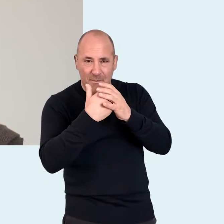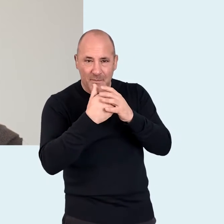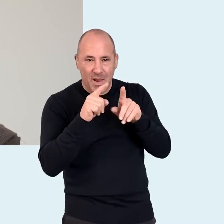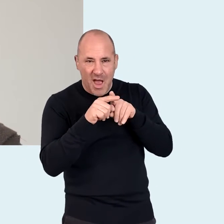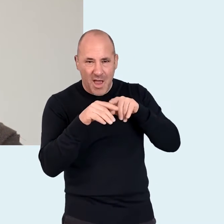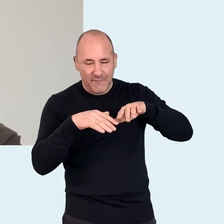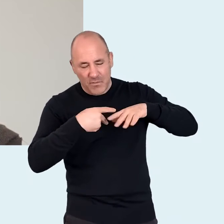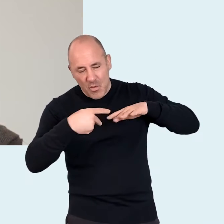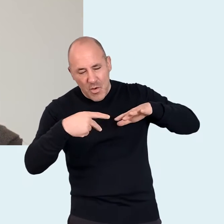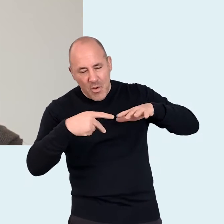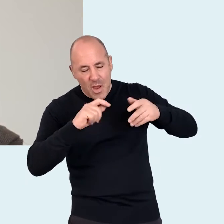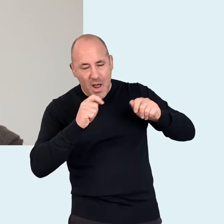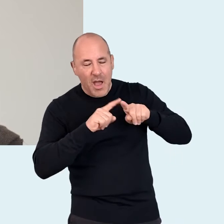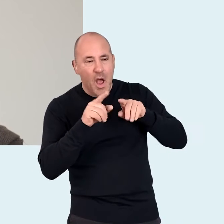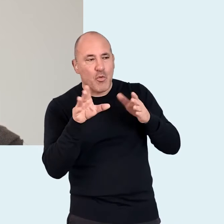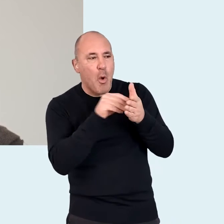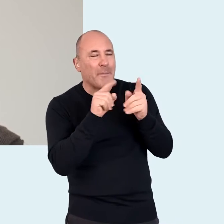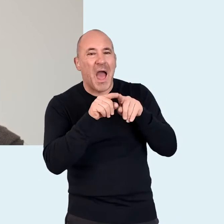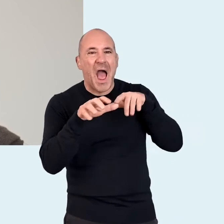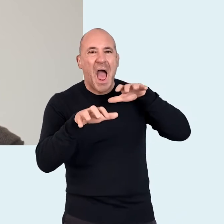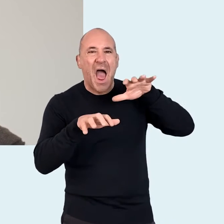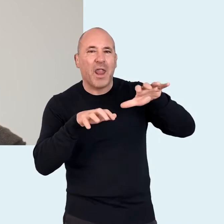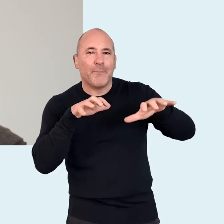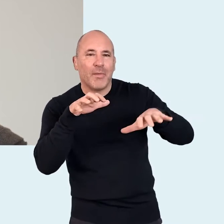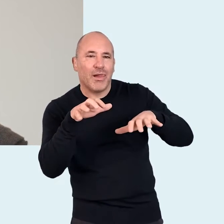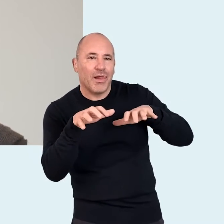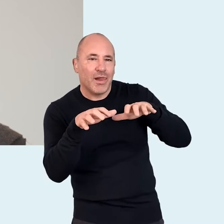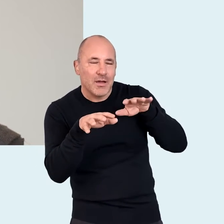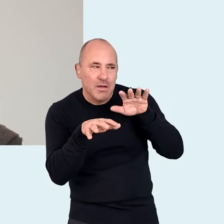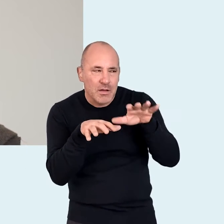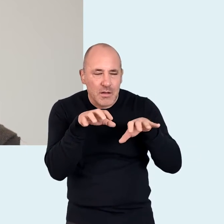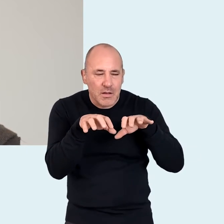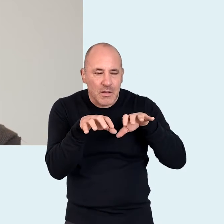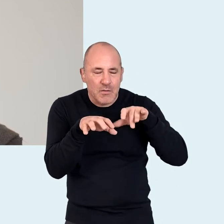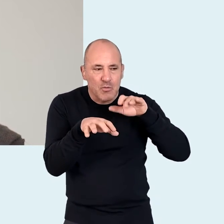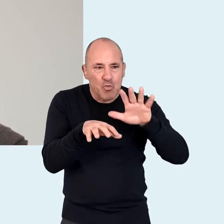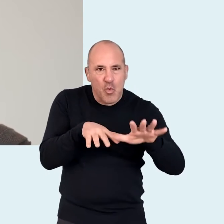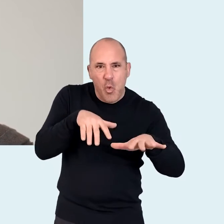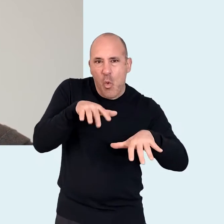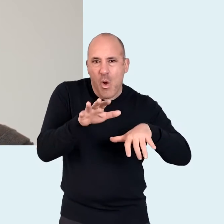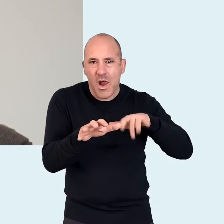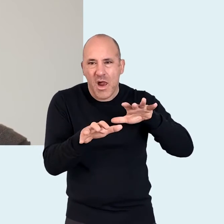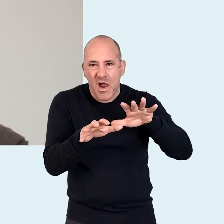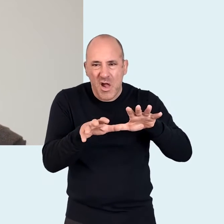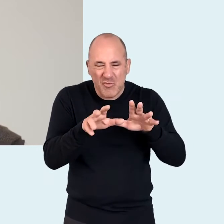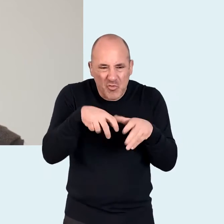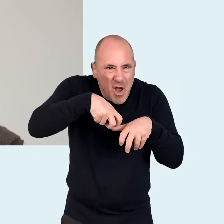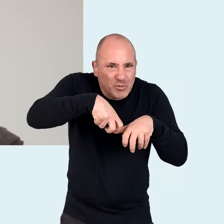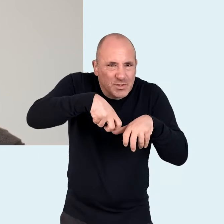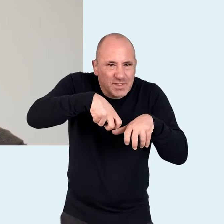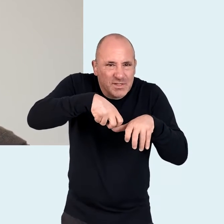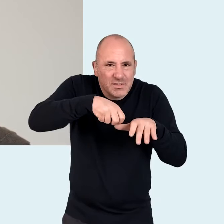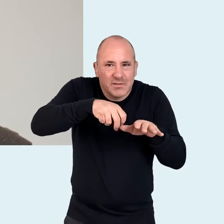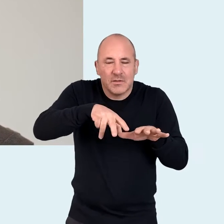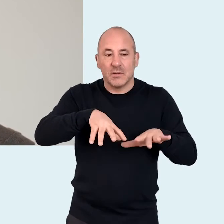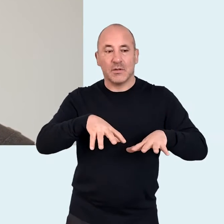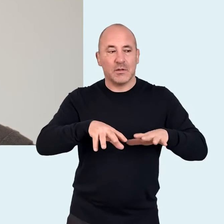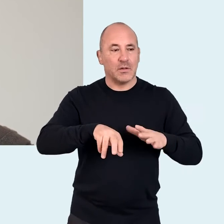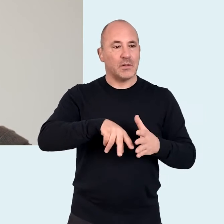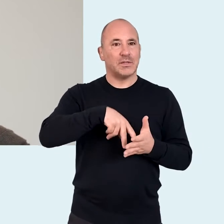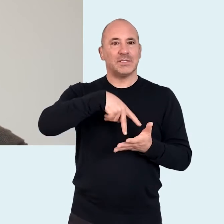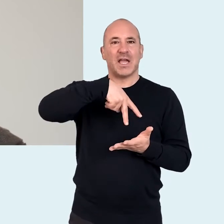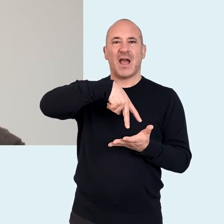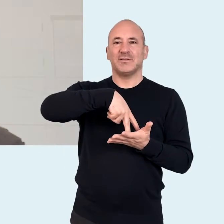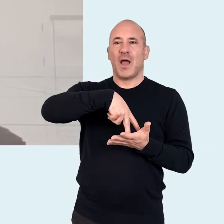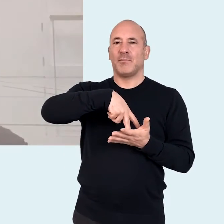development can happen, moving through animal qualities of creeping, crawling, crouching,